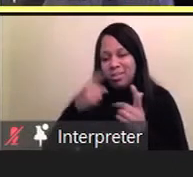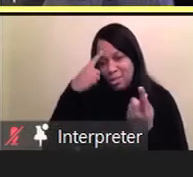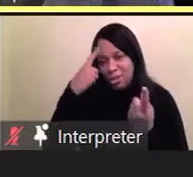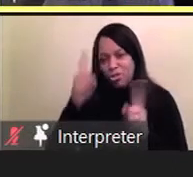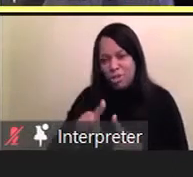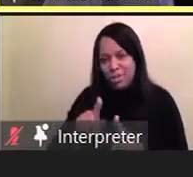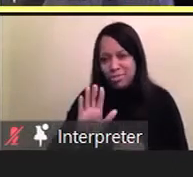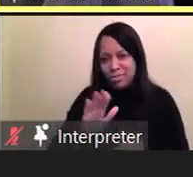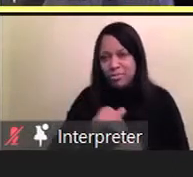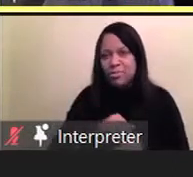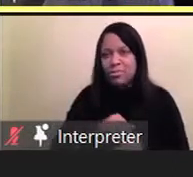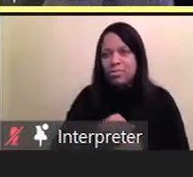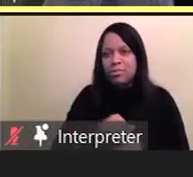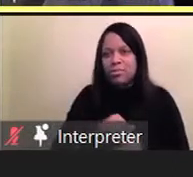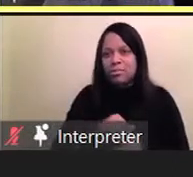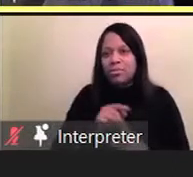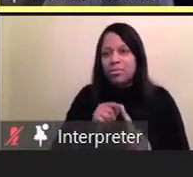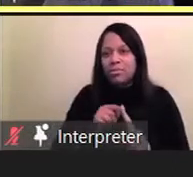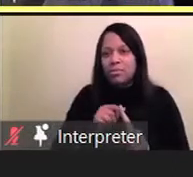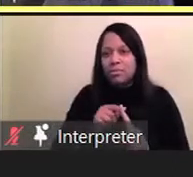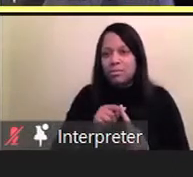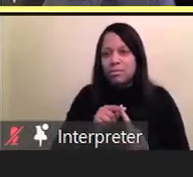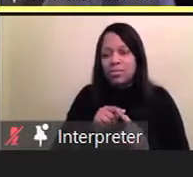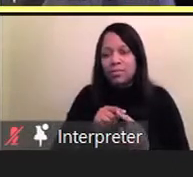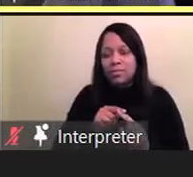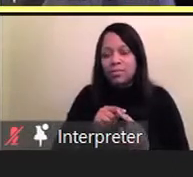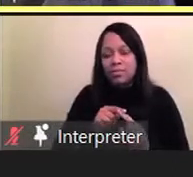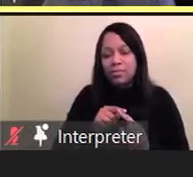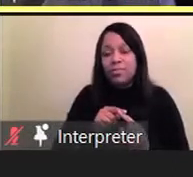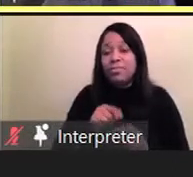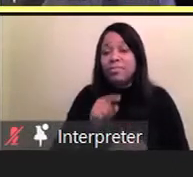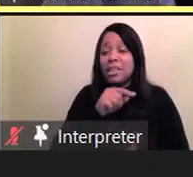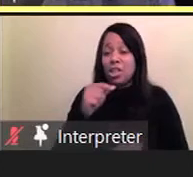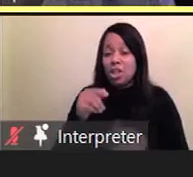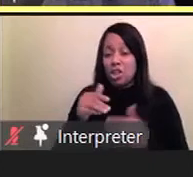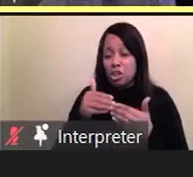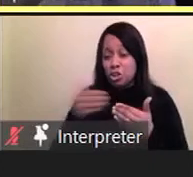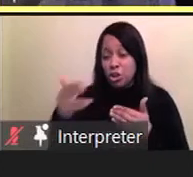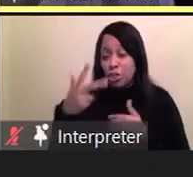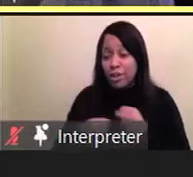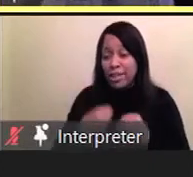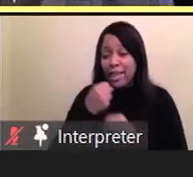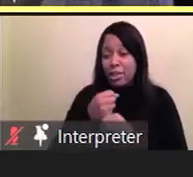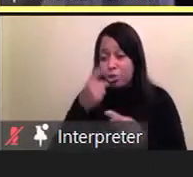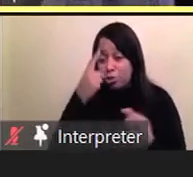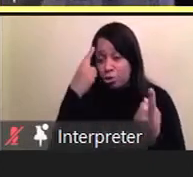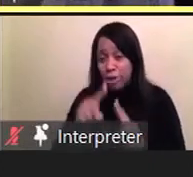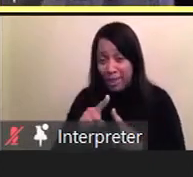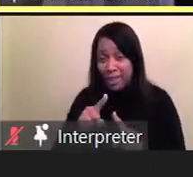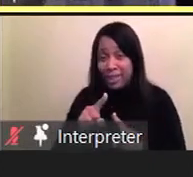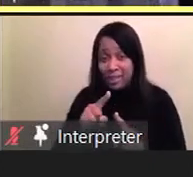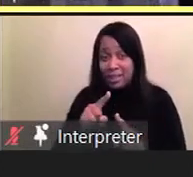three-year consent decree settling the case. The company agreed to settle the case and to do the following.